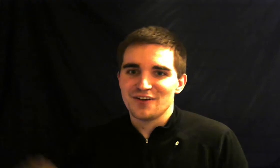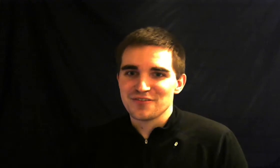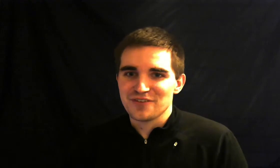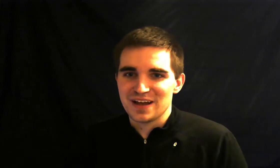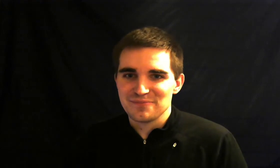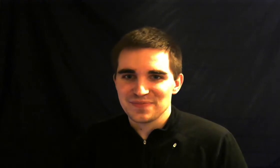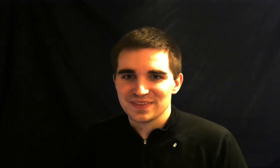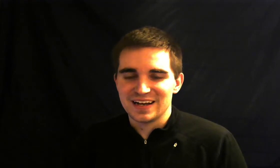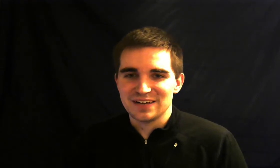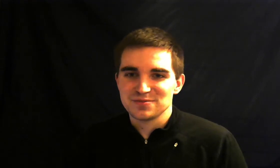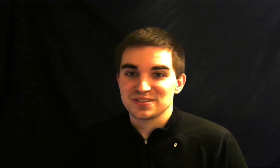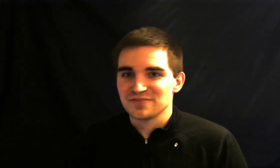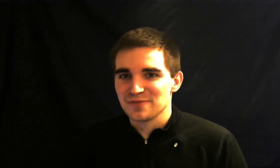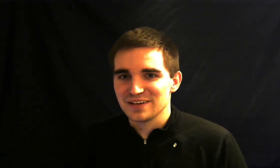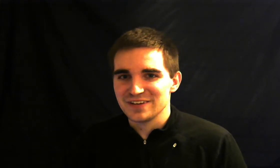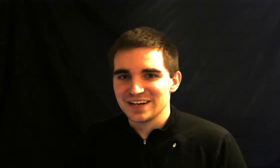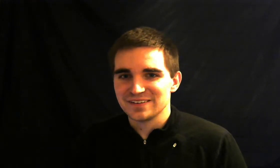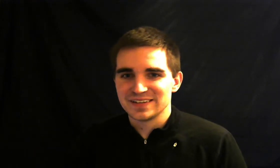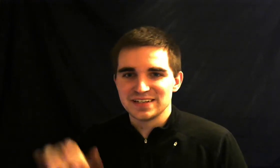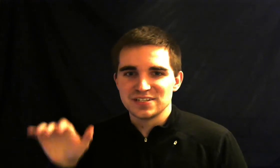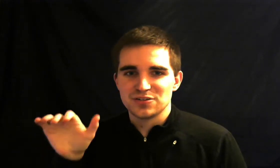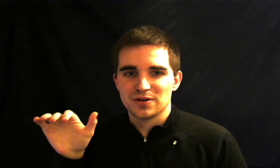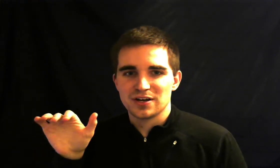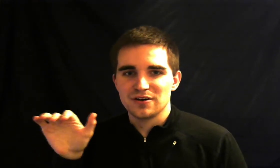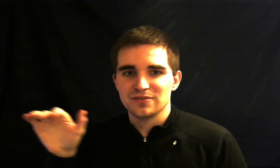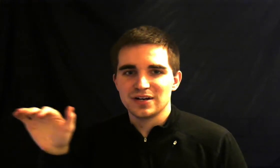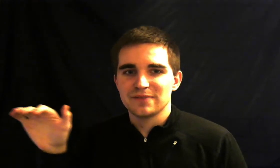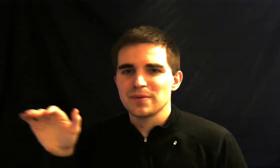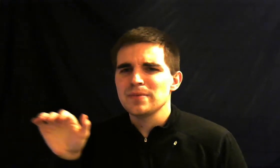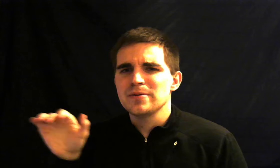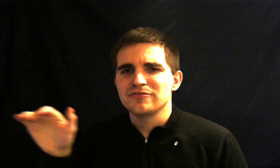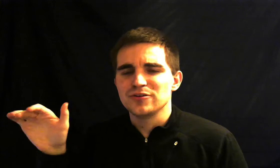the frame especially if you're making a video so you want to go maybe a few